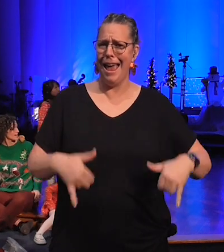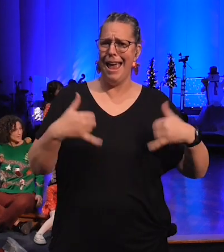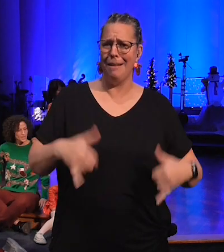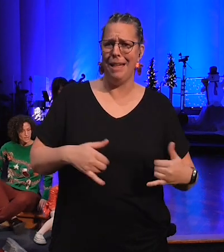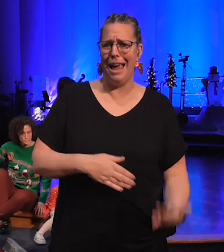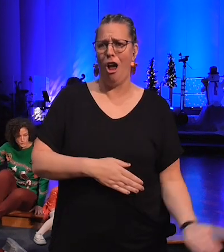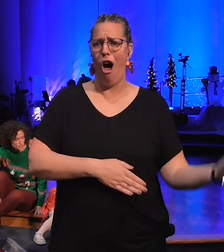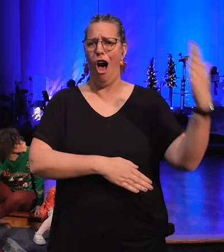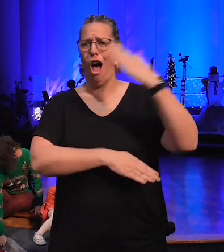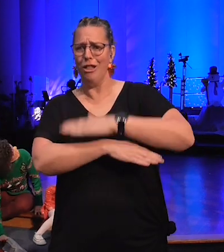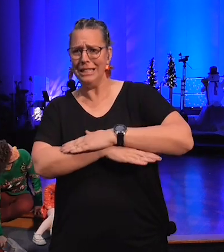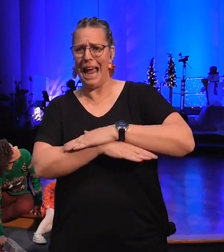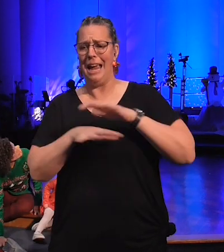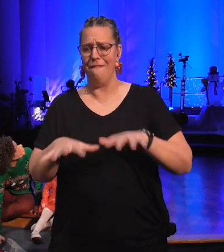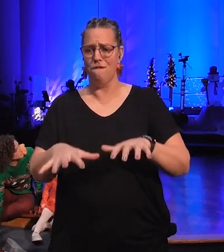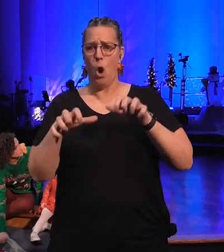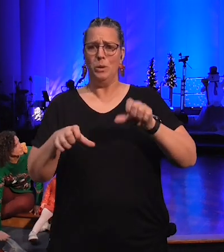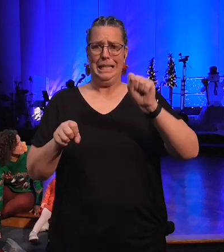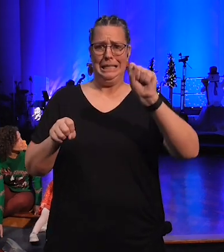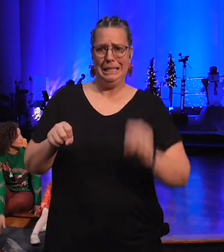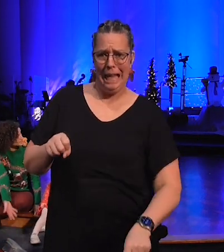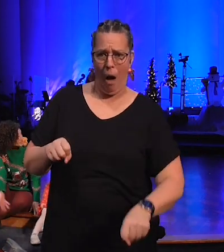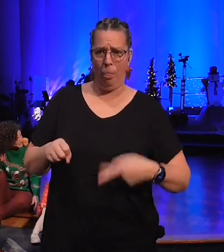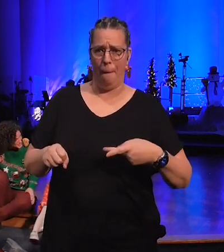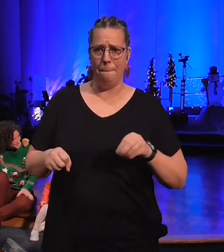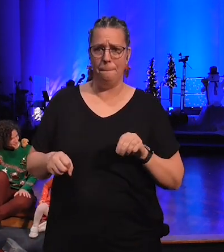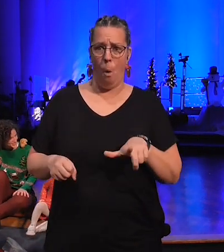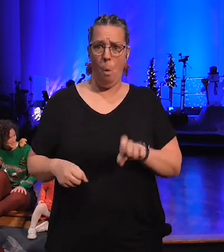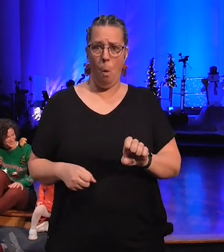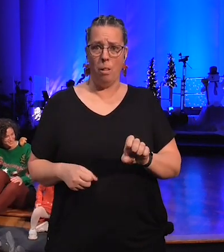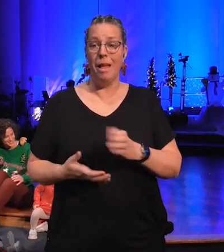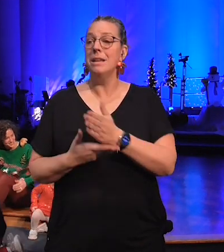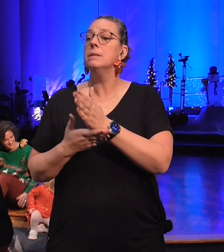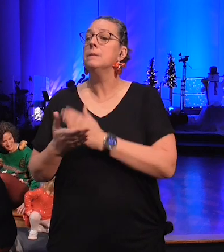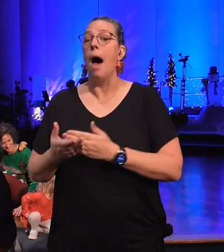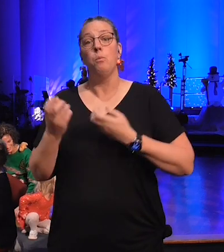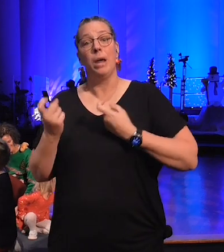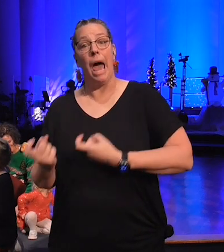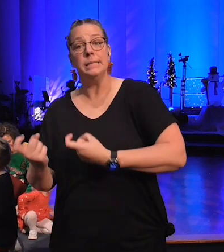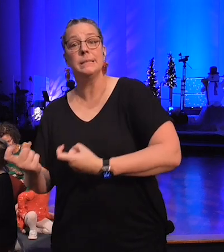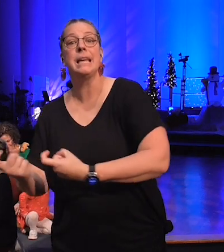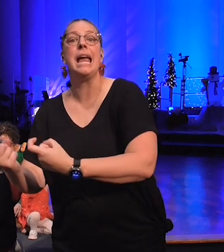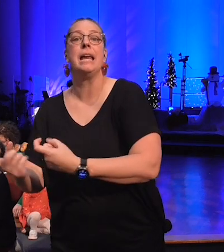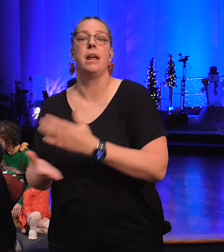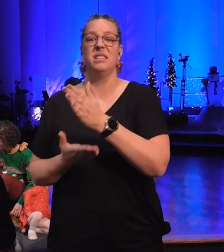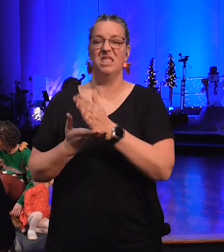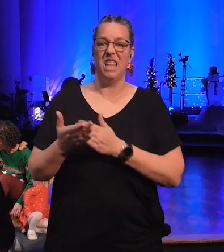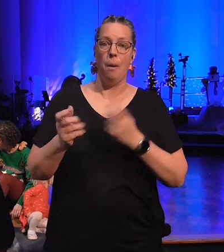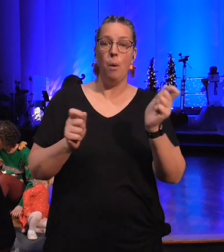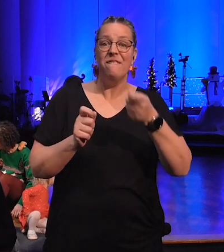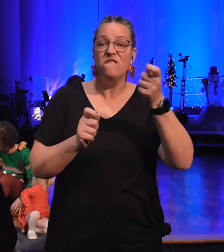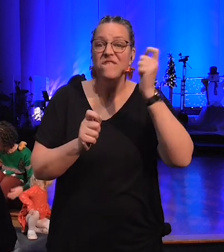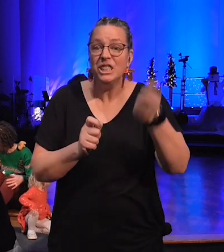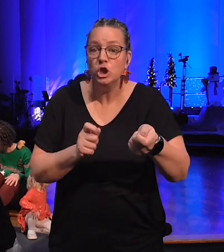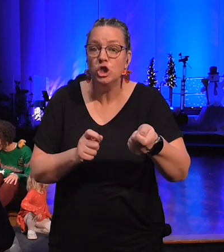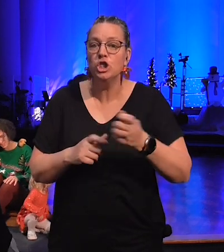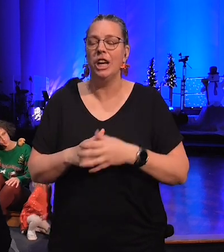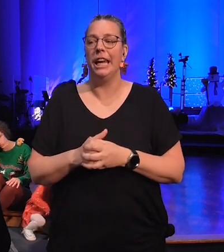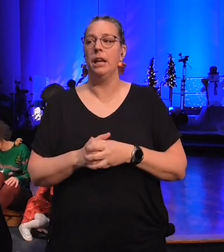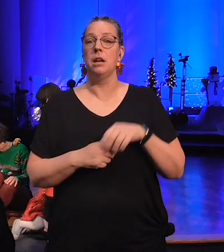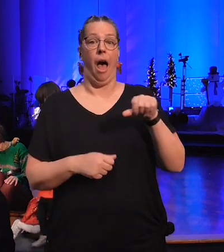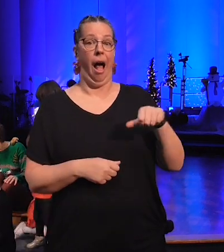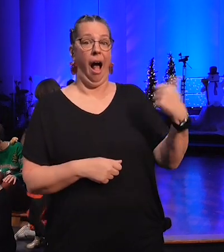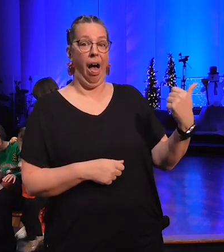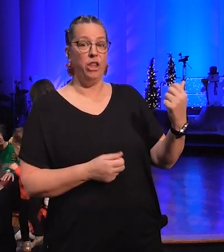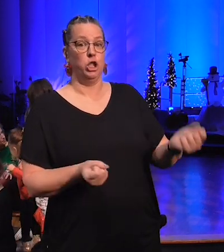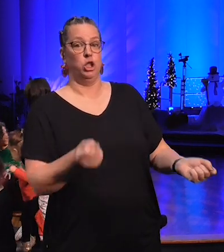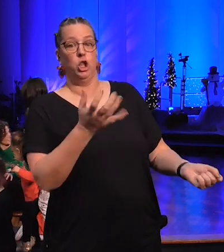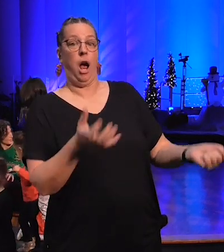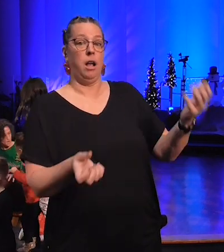Penguin Pack played all day long at the Frozen Southern pole some went ice skating some went